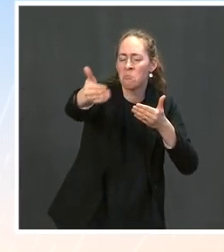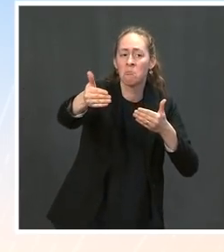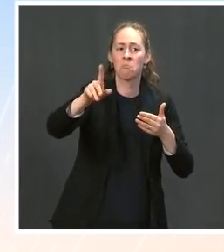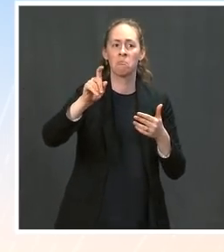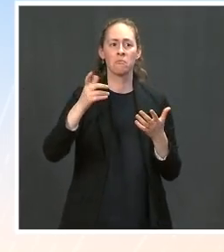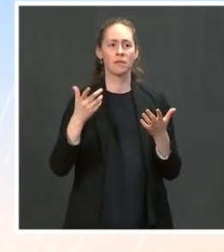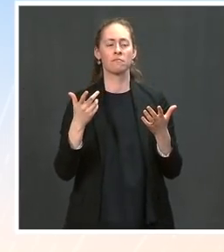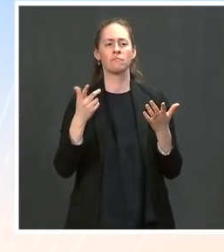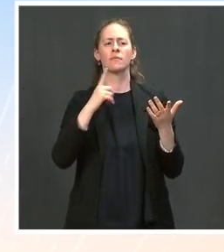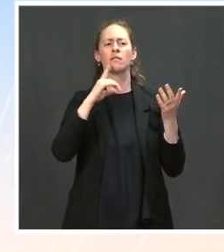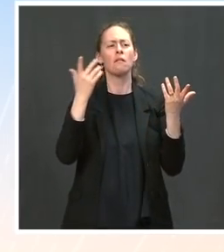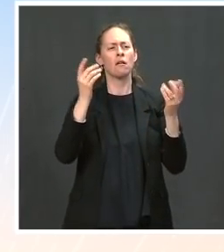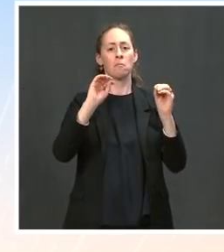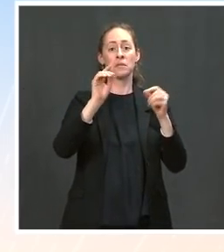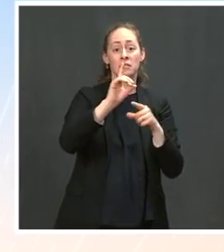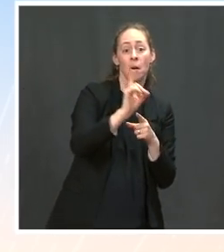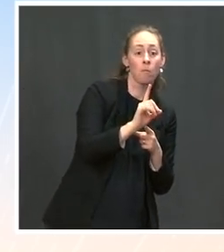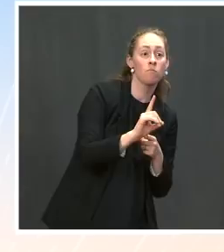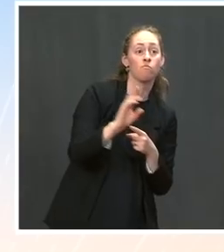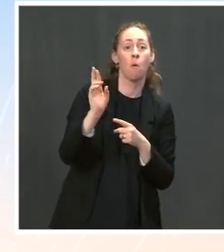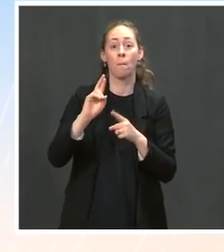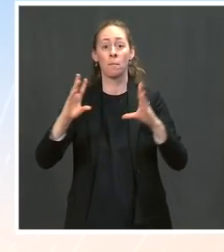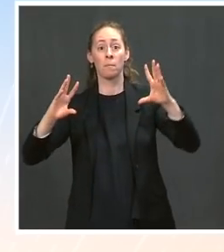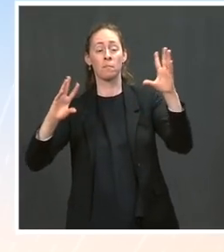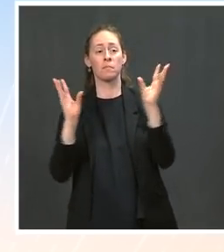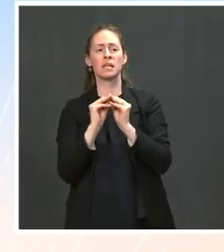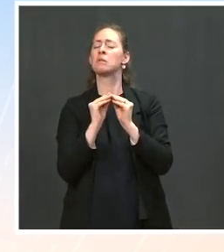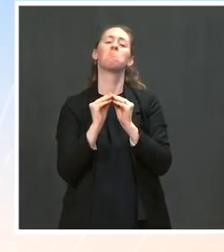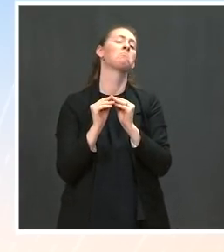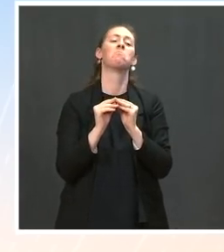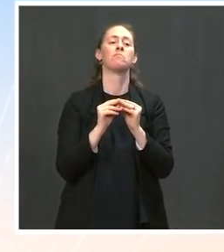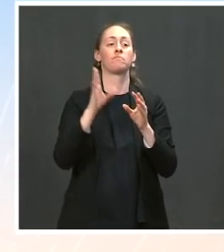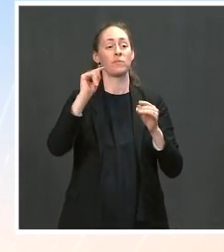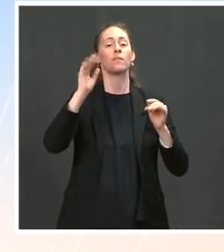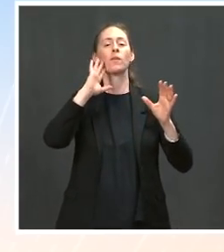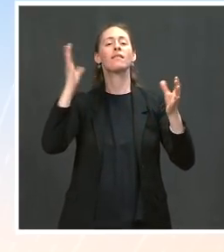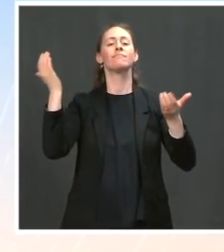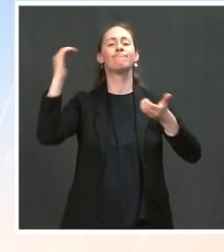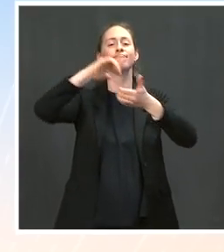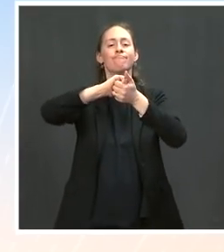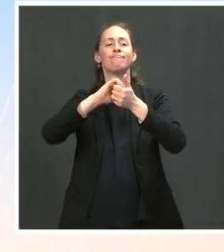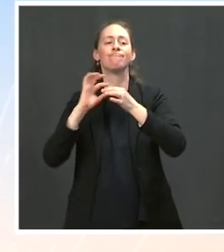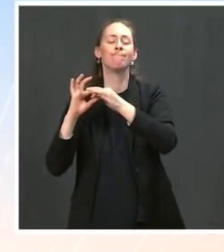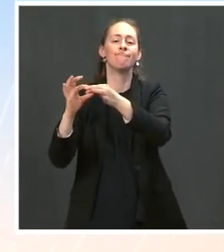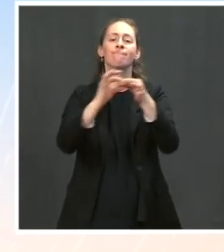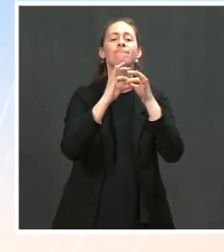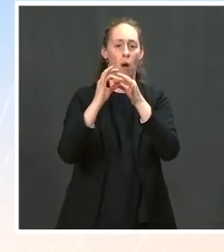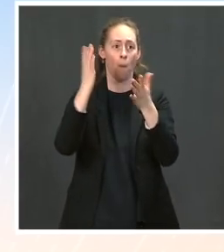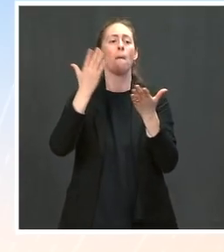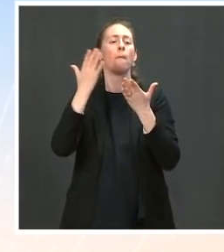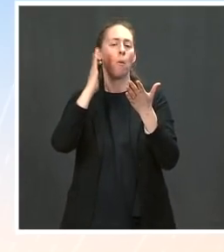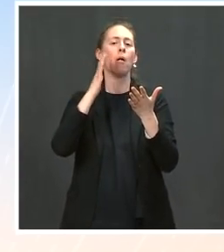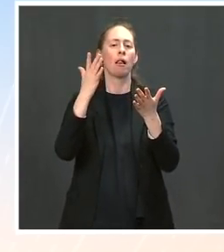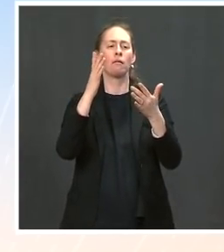But in terms of a joint statement at the end, I don't have a prediction of that. I expect you'll all learn more on the call later this evening. Go ahead.